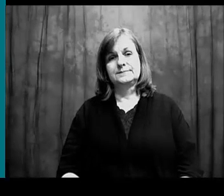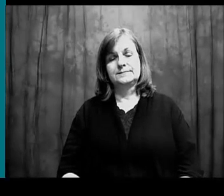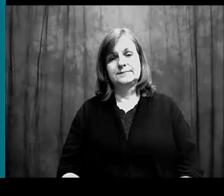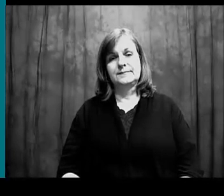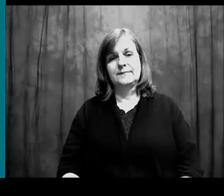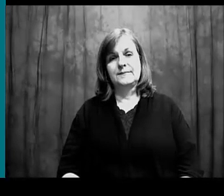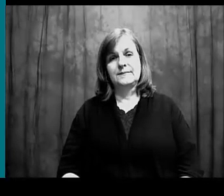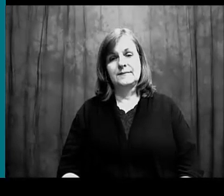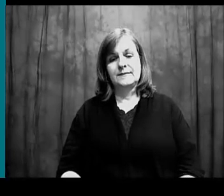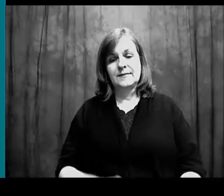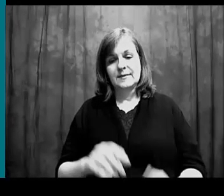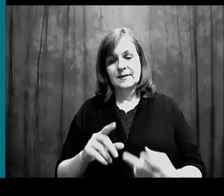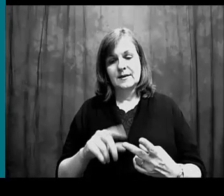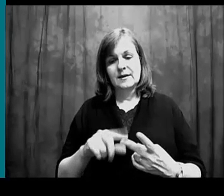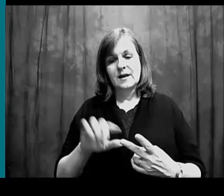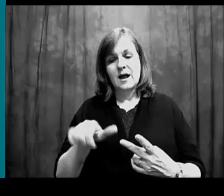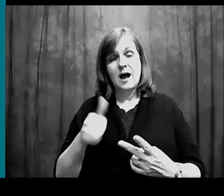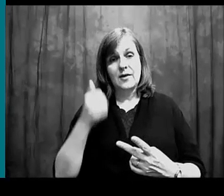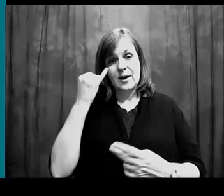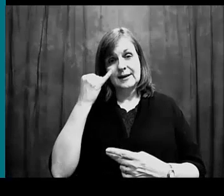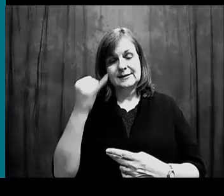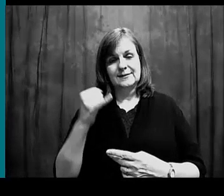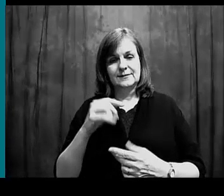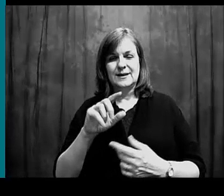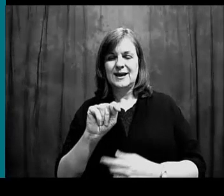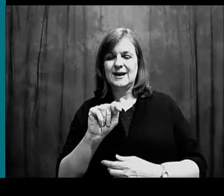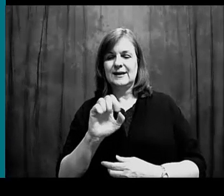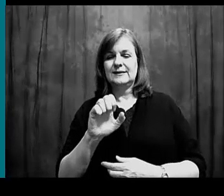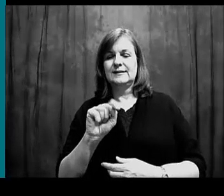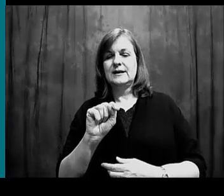other ideas on here is tetrapod structure